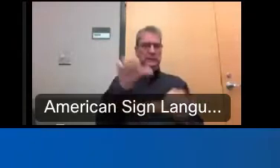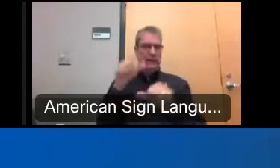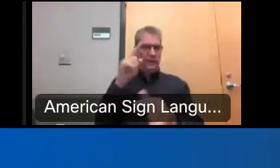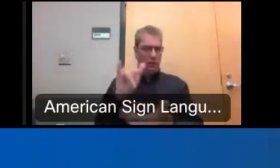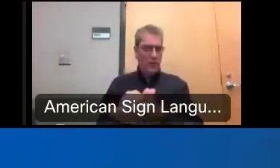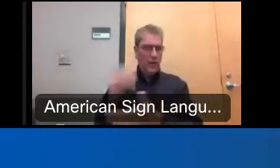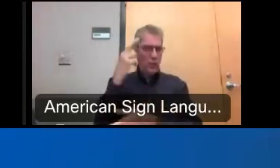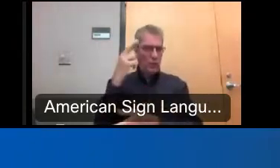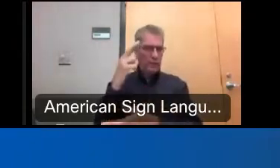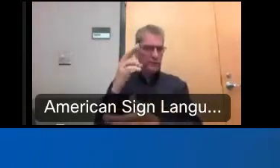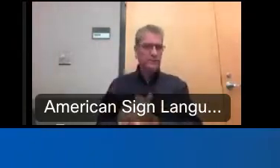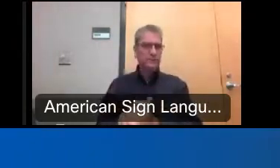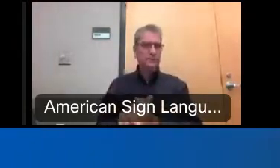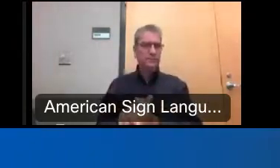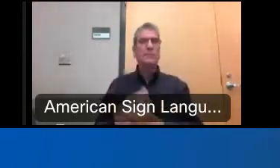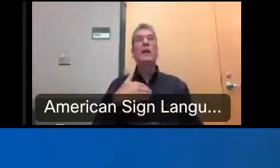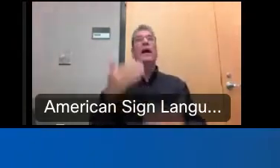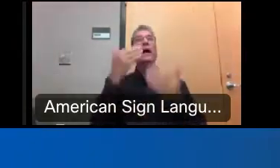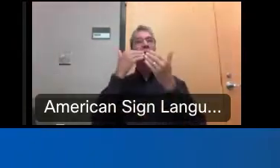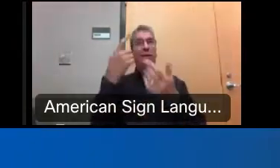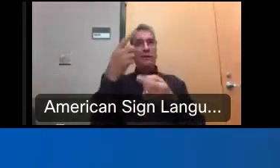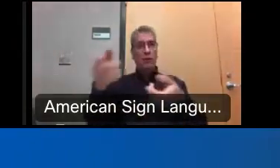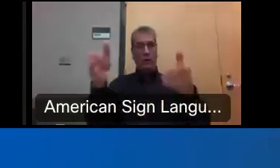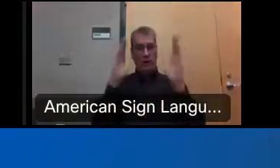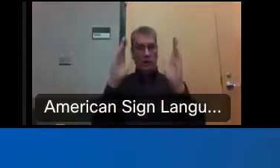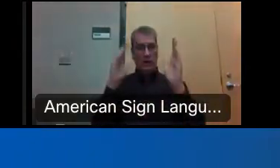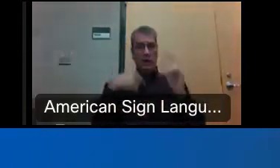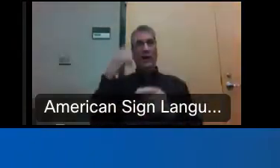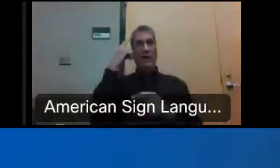So really, thank you for your attention. I think we're going to have a great meeting.